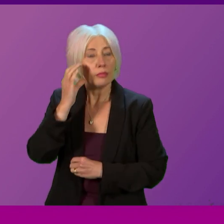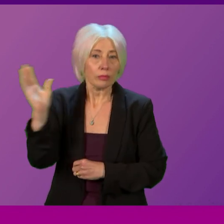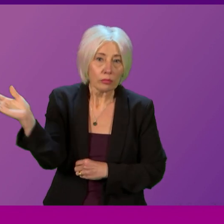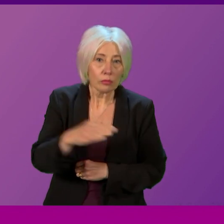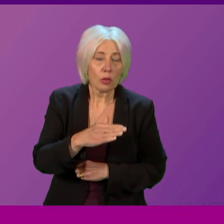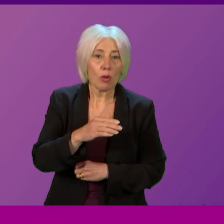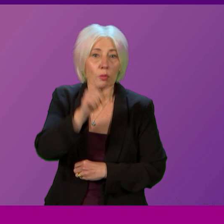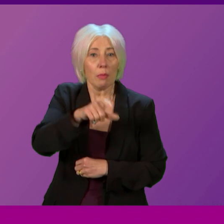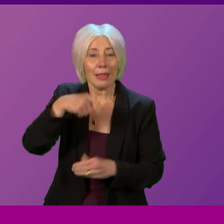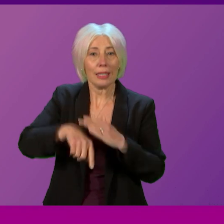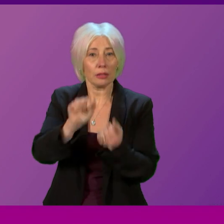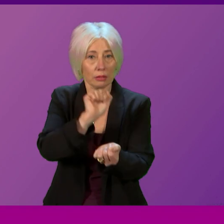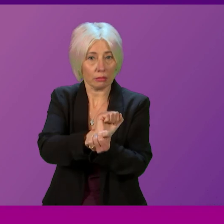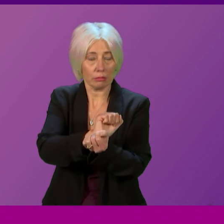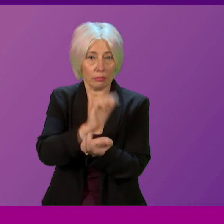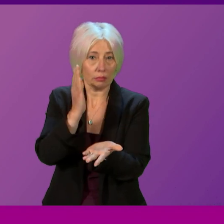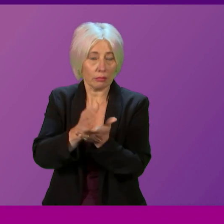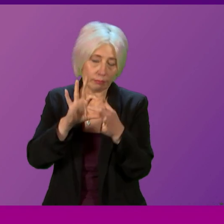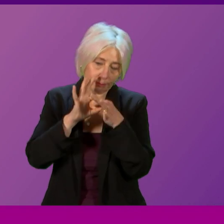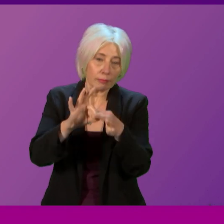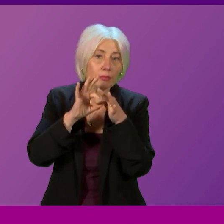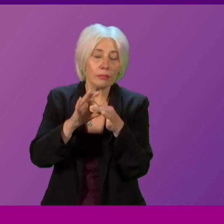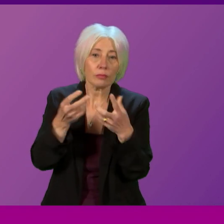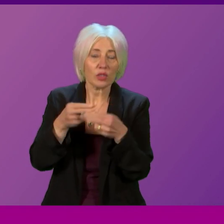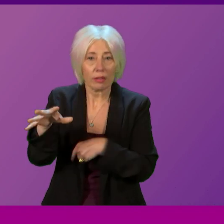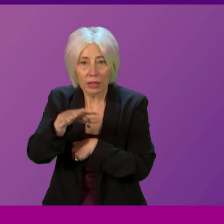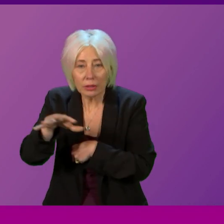in custody to allow them to maintain vital family communication, including, and perhaps